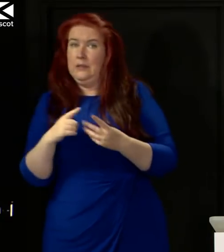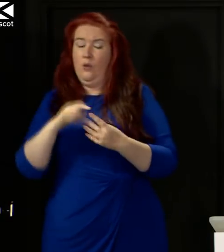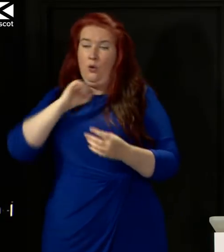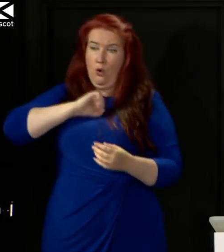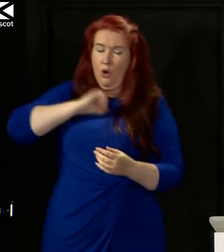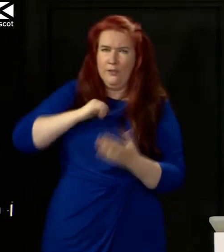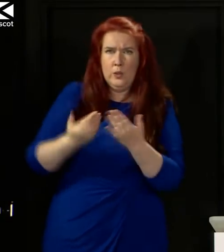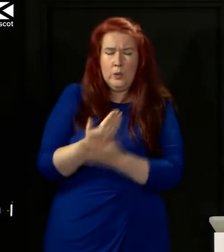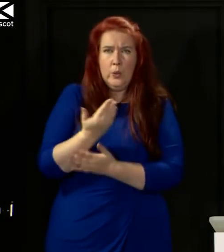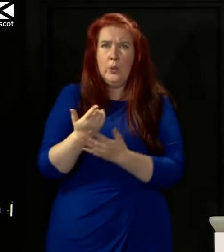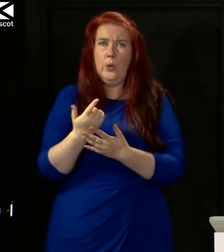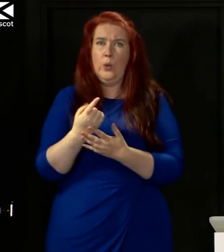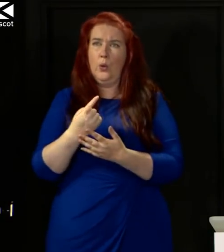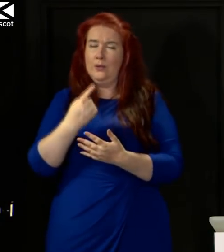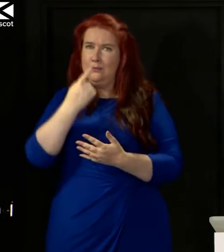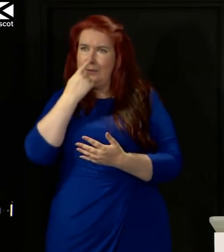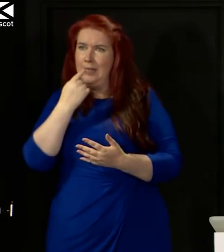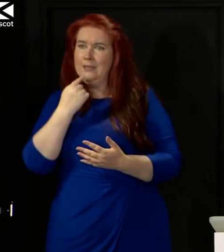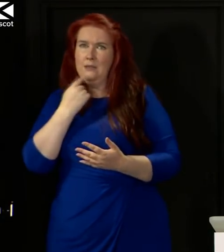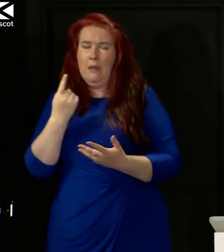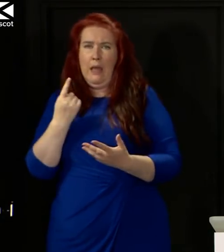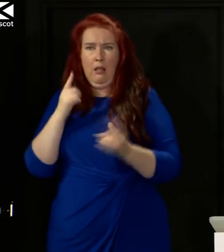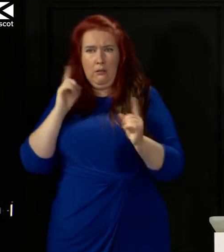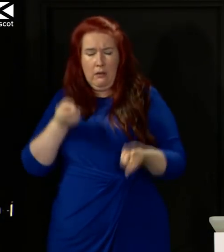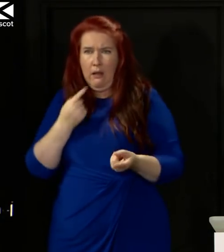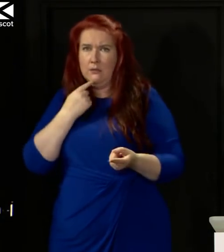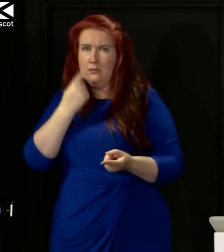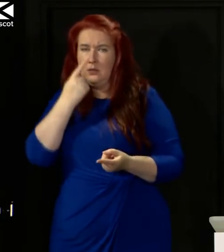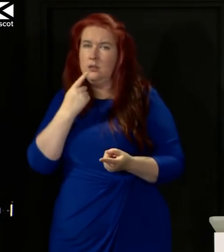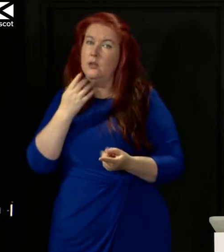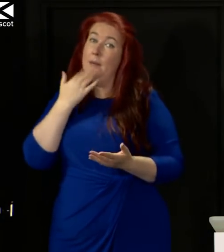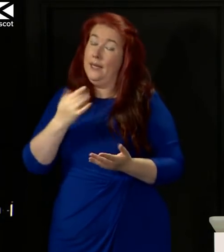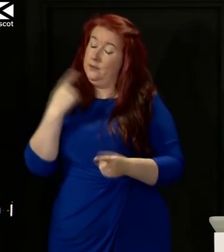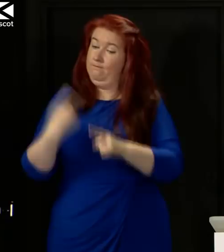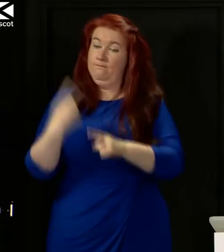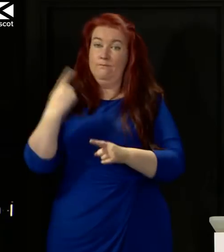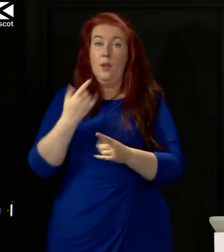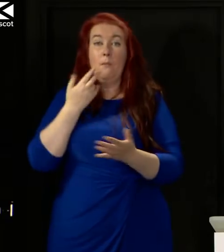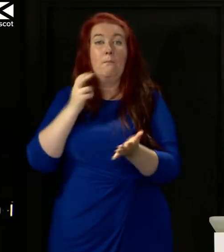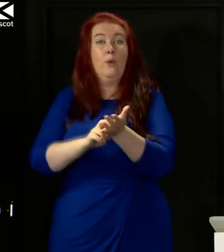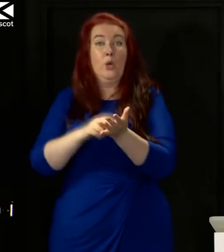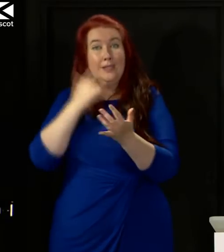sense of taste or smell - please book a test immediately, and follow the advice on self-isolation